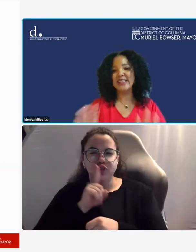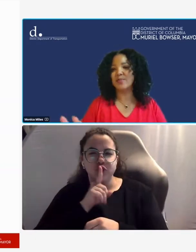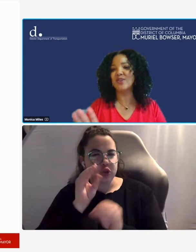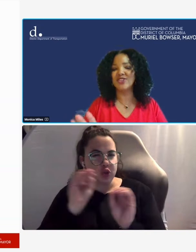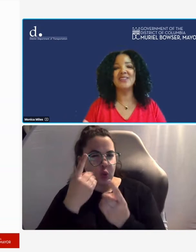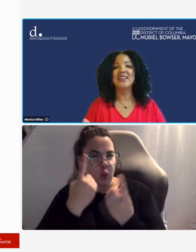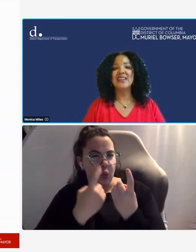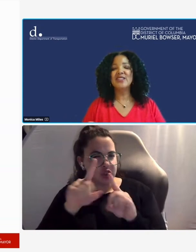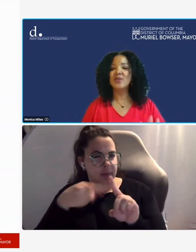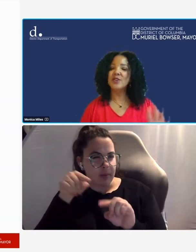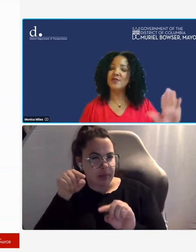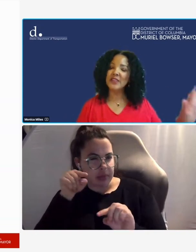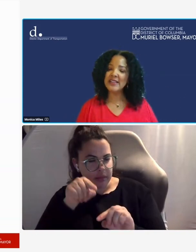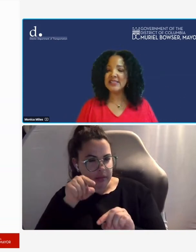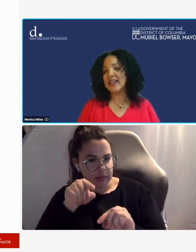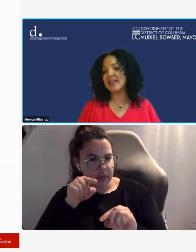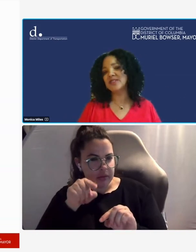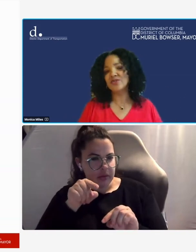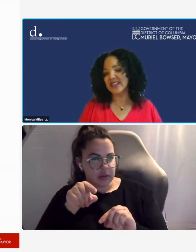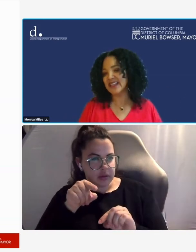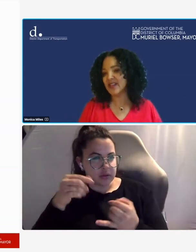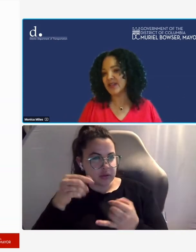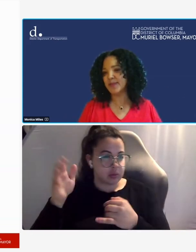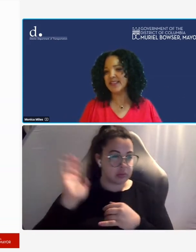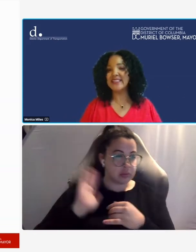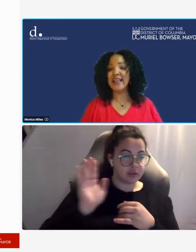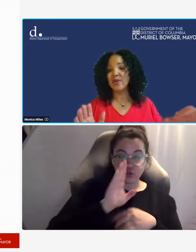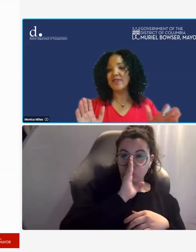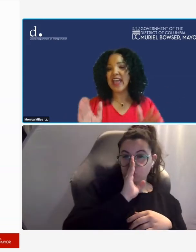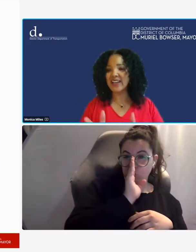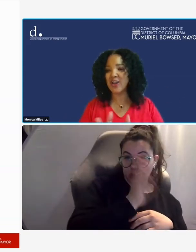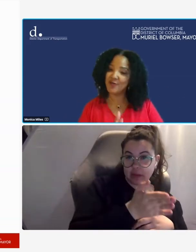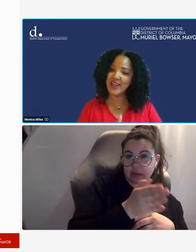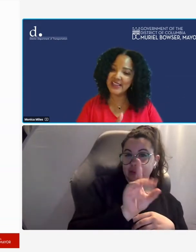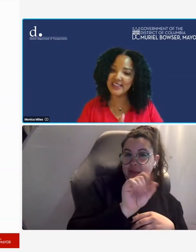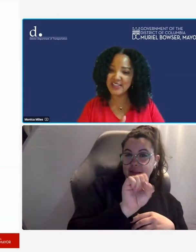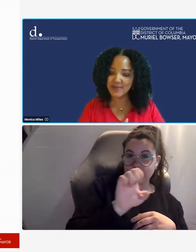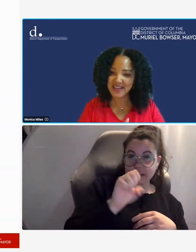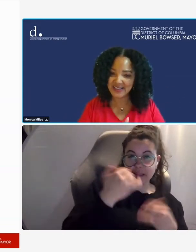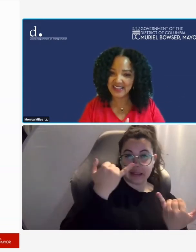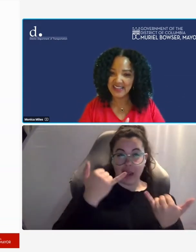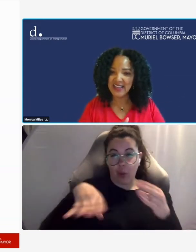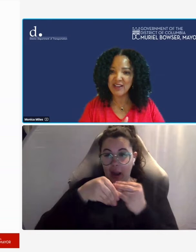portion so the last slide was the direct salary expense now we've added overhead into the mix does